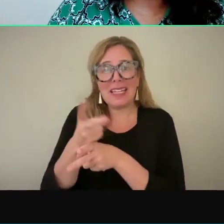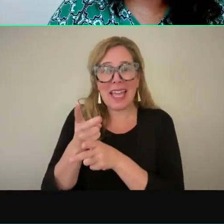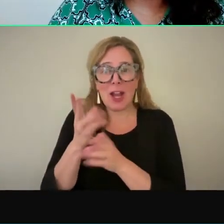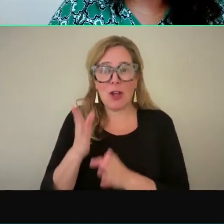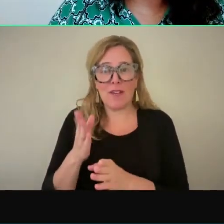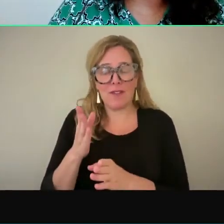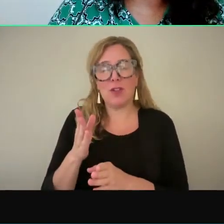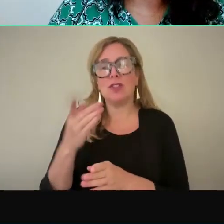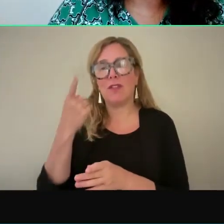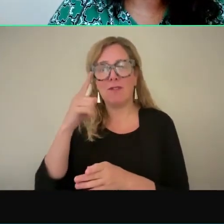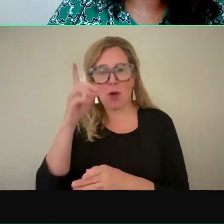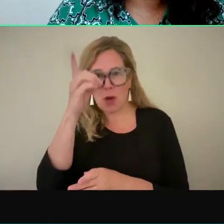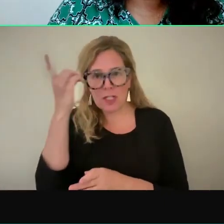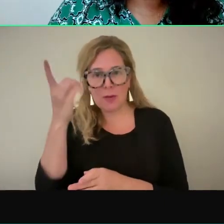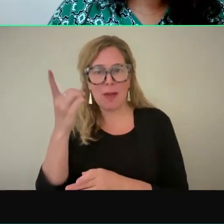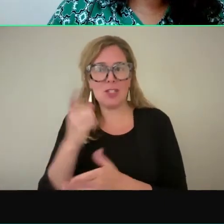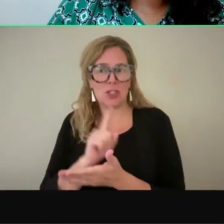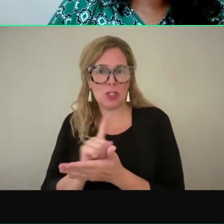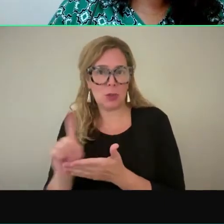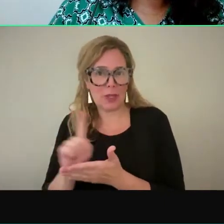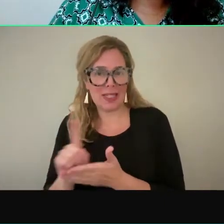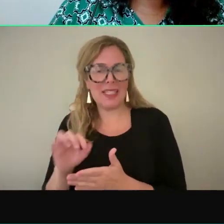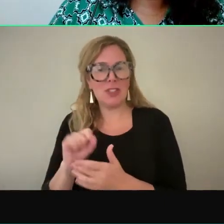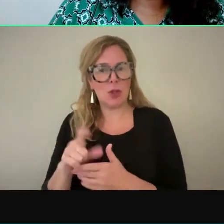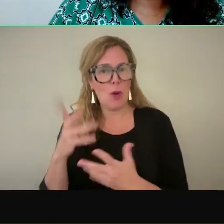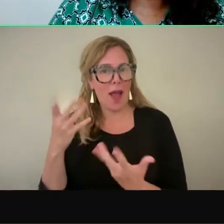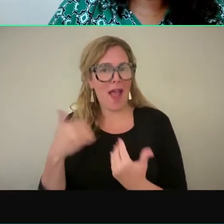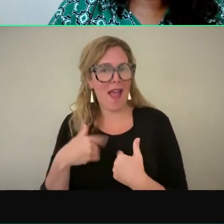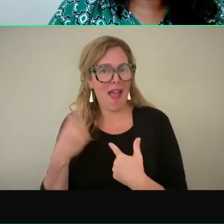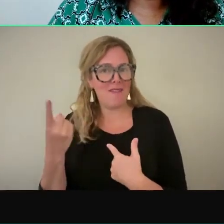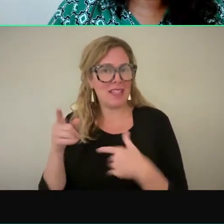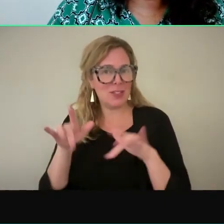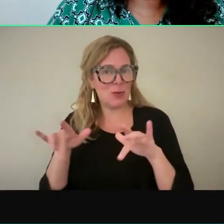I'd like to play for you now. >> Natali Edmonds: Hello,